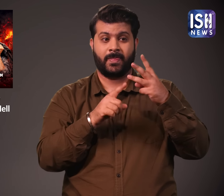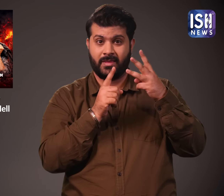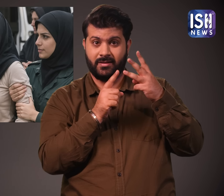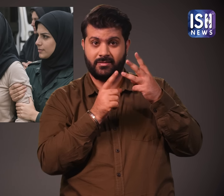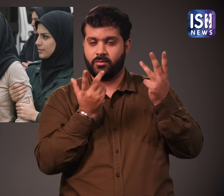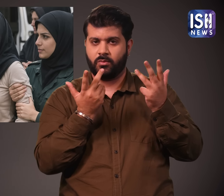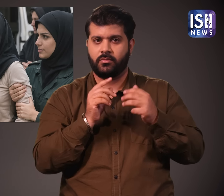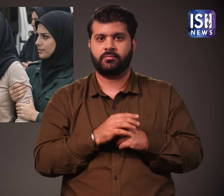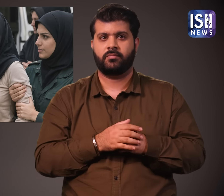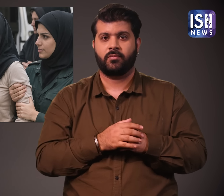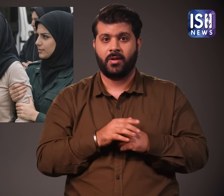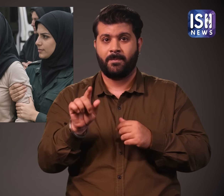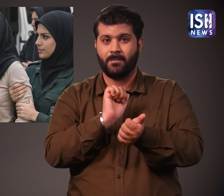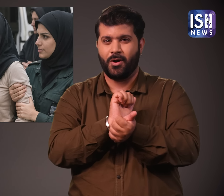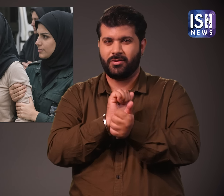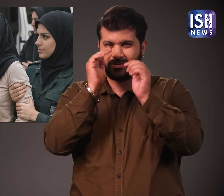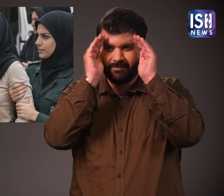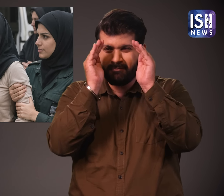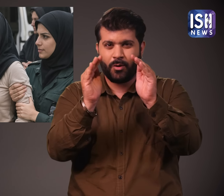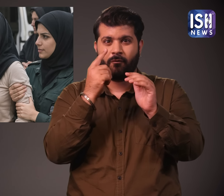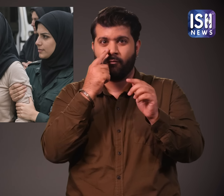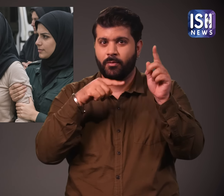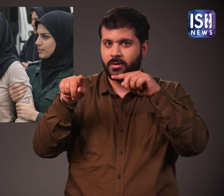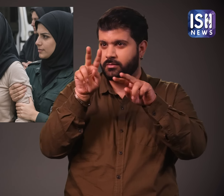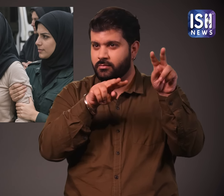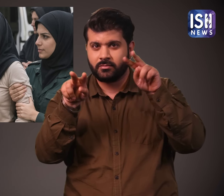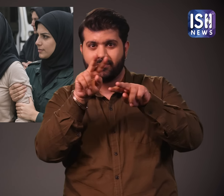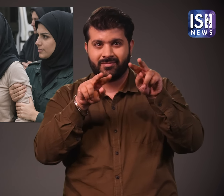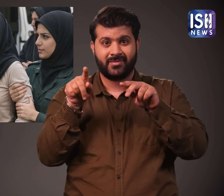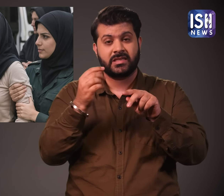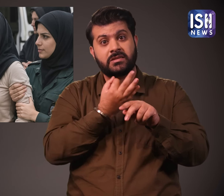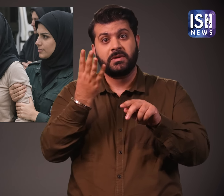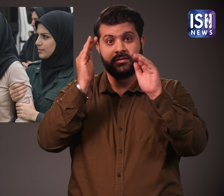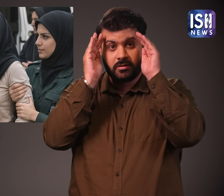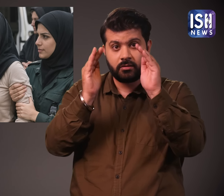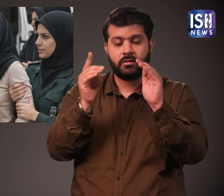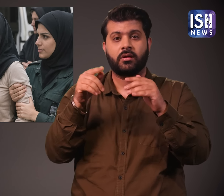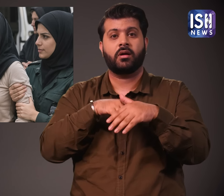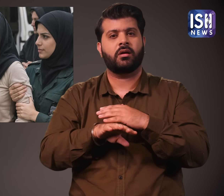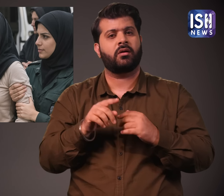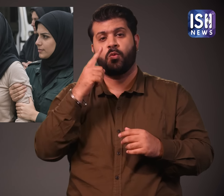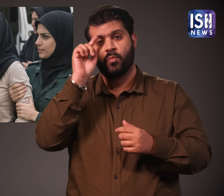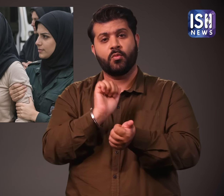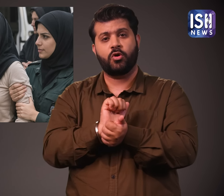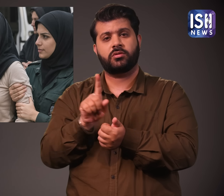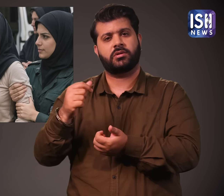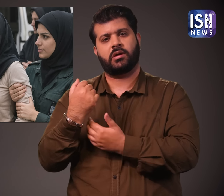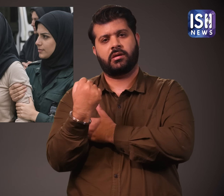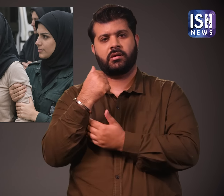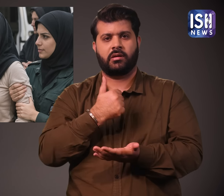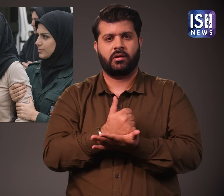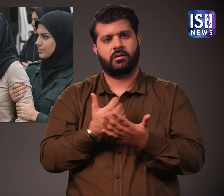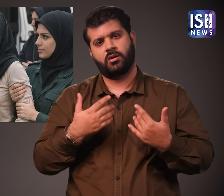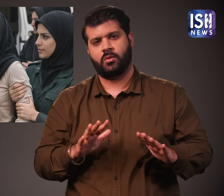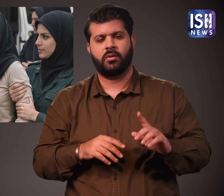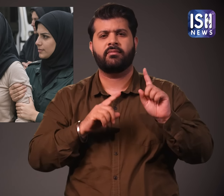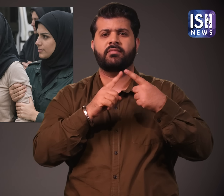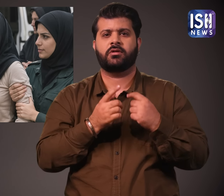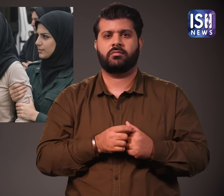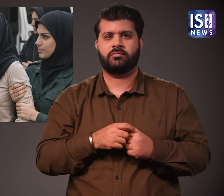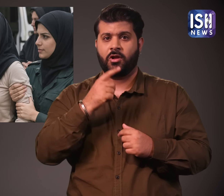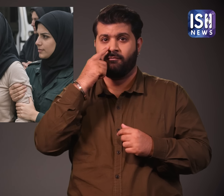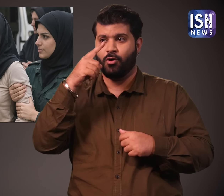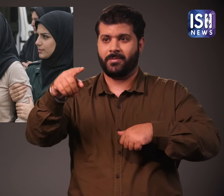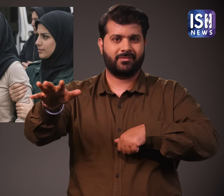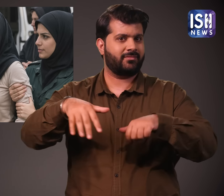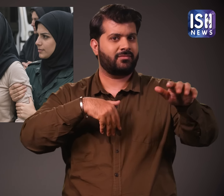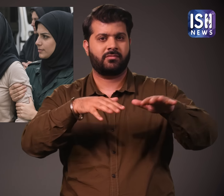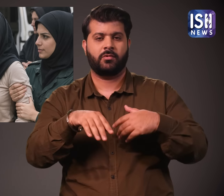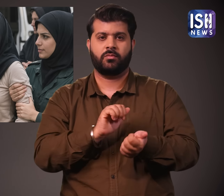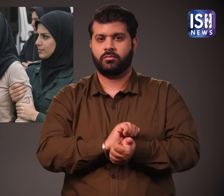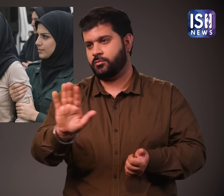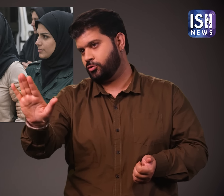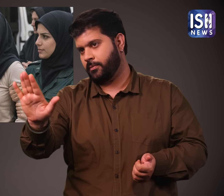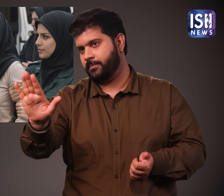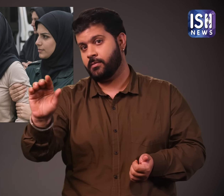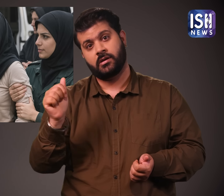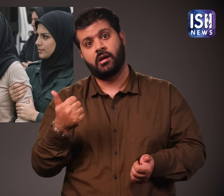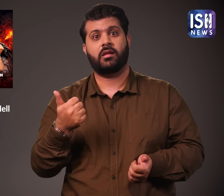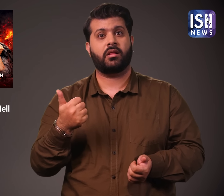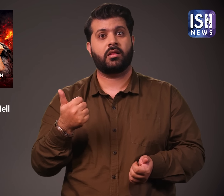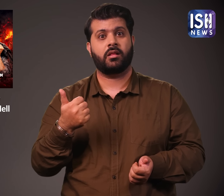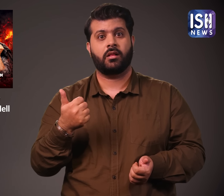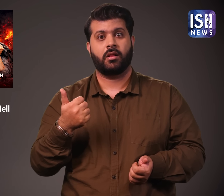3. The special morality police have the authority to stop women in public.